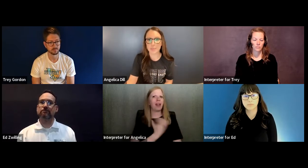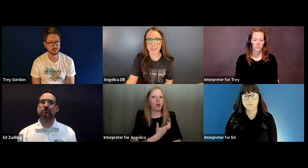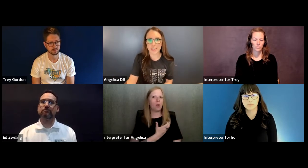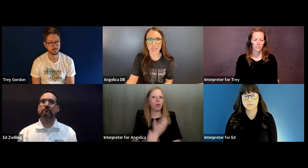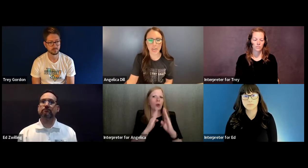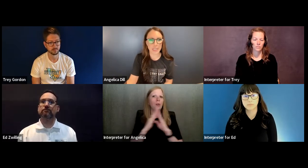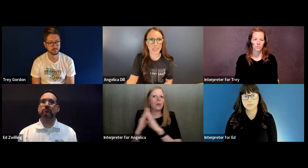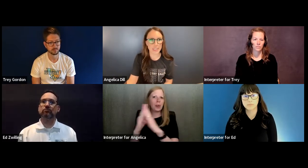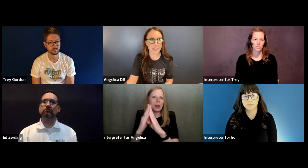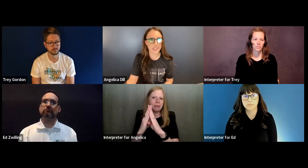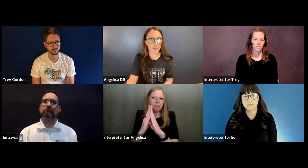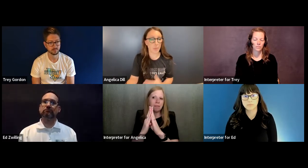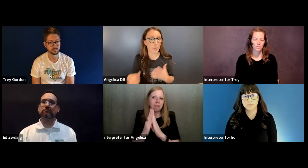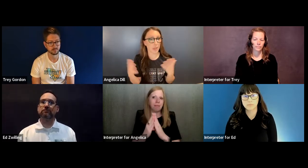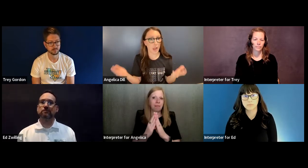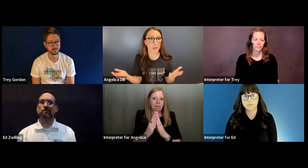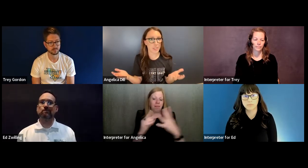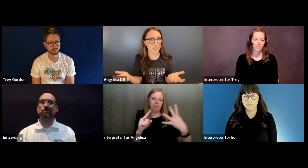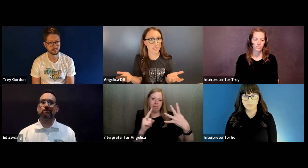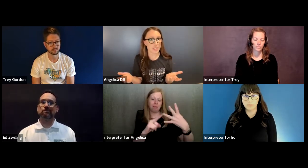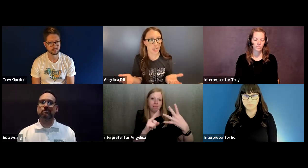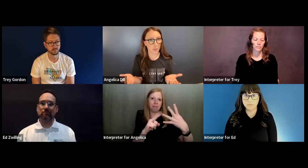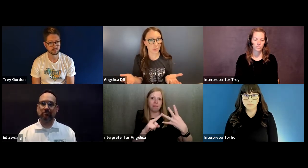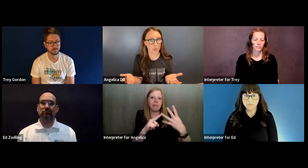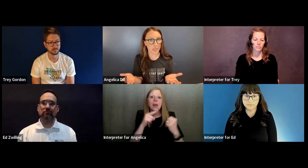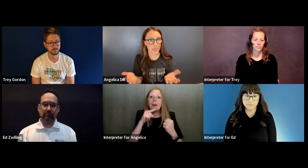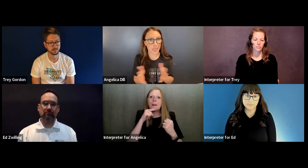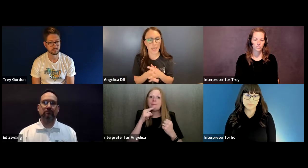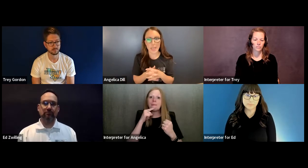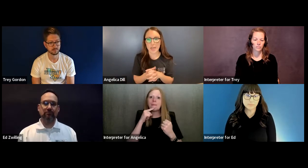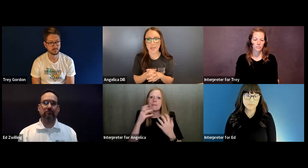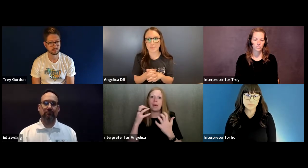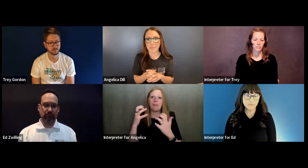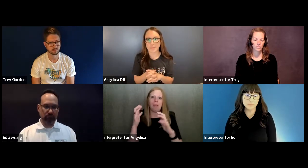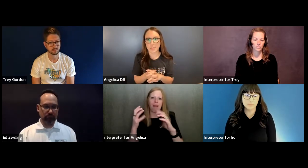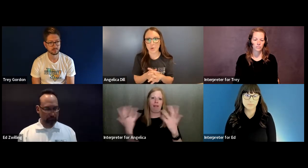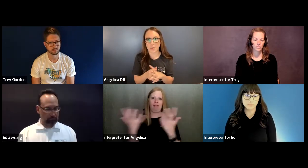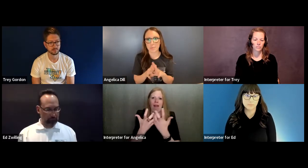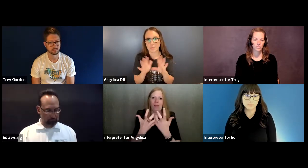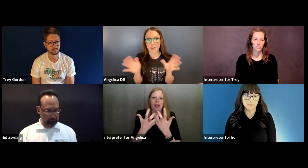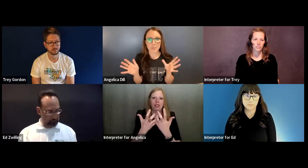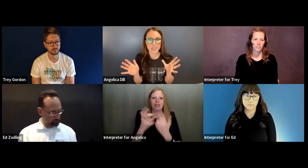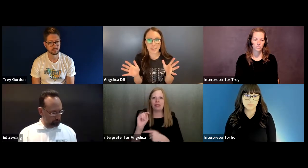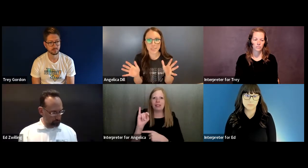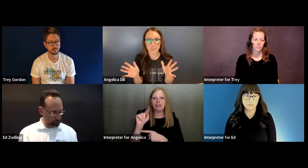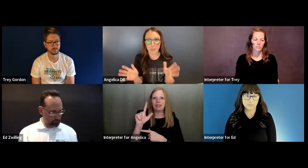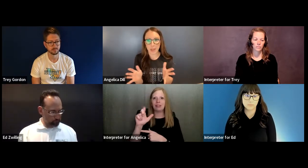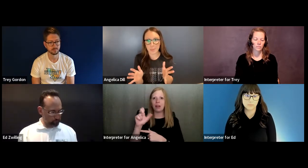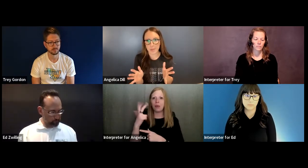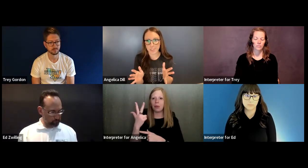and tonight is about public accommodations title three um so better business public accommodation